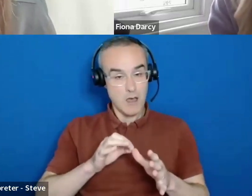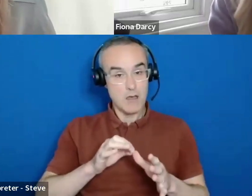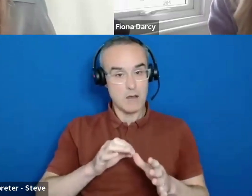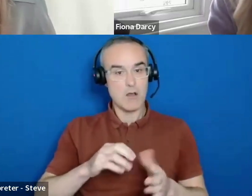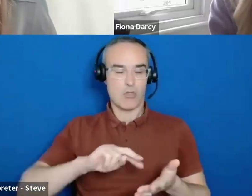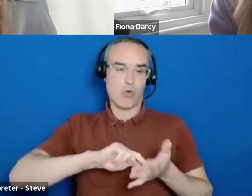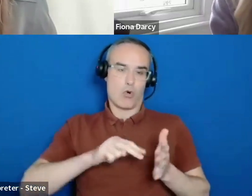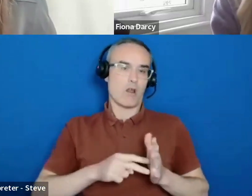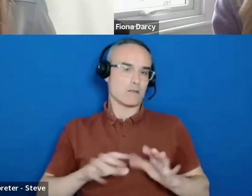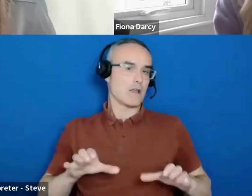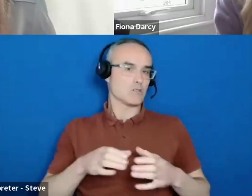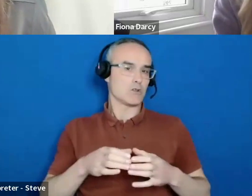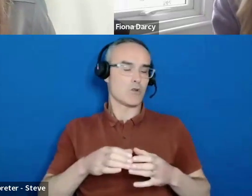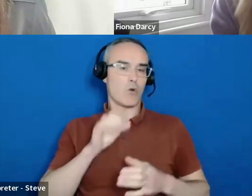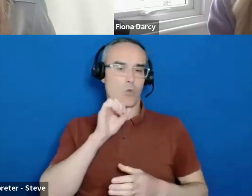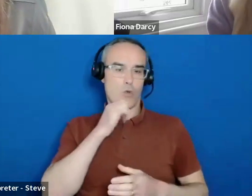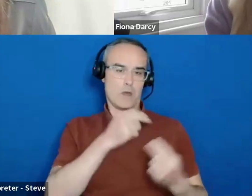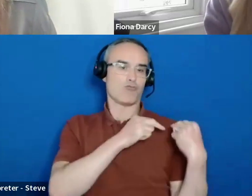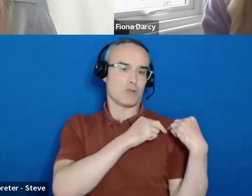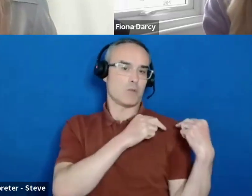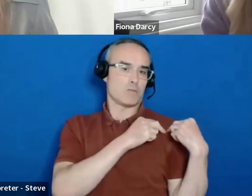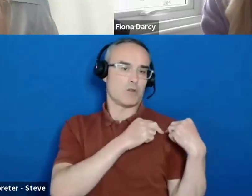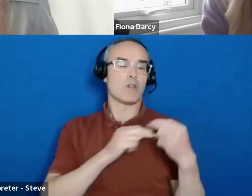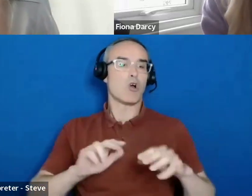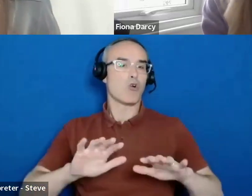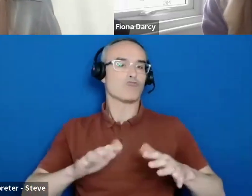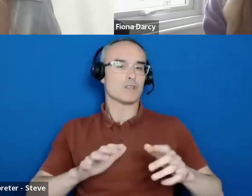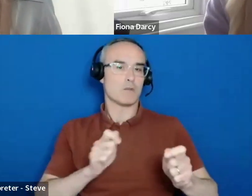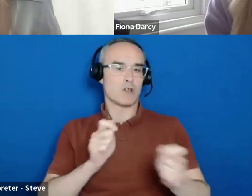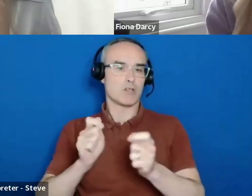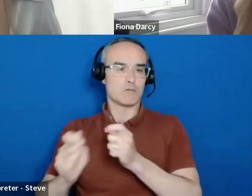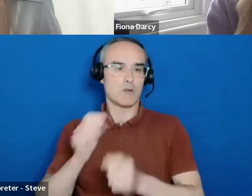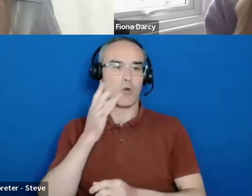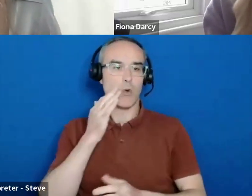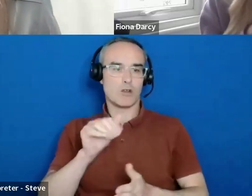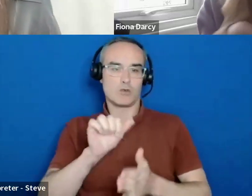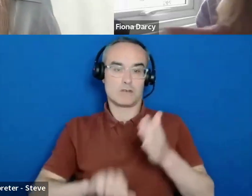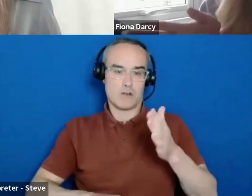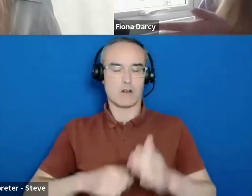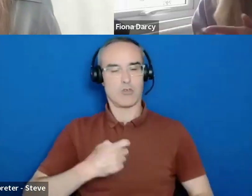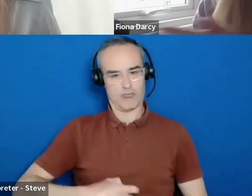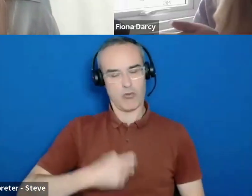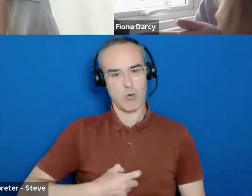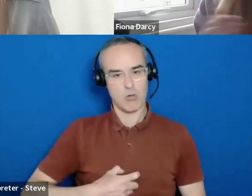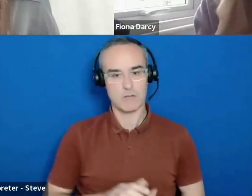be responsible for a reasonable adjustment once you're in post. So as the department that appoints you,